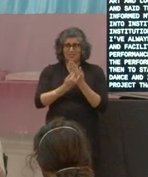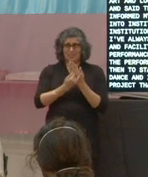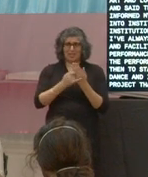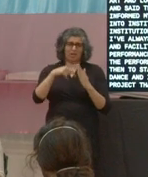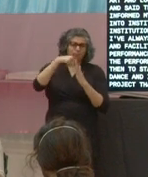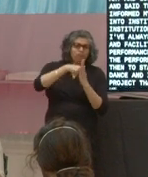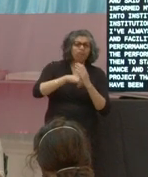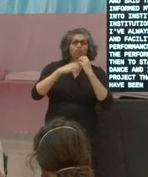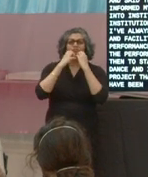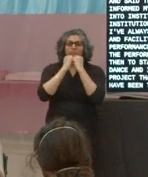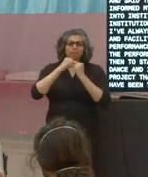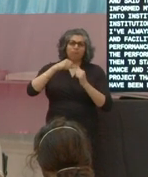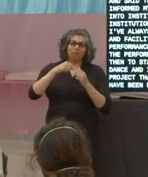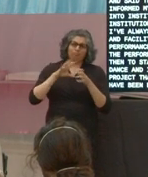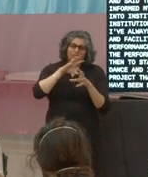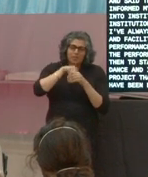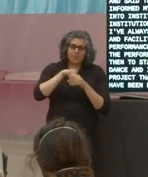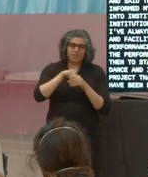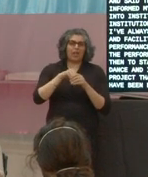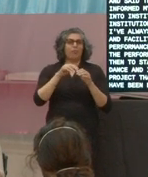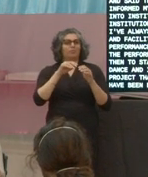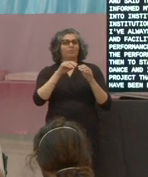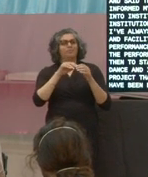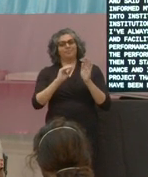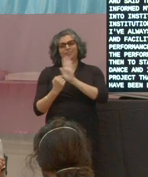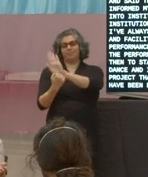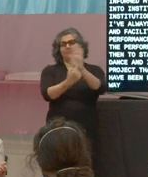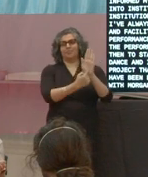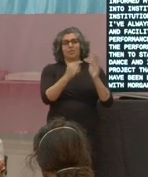installations, and one was with Morgan Thorson called Still